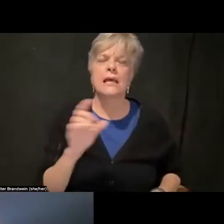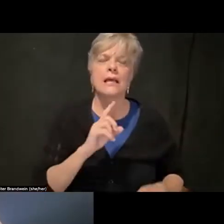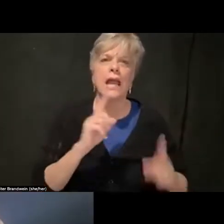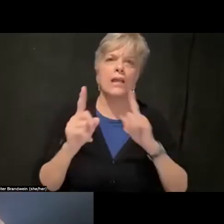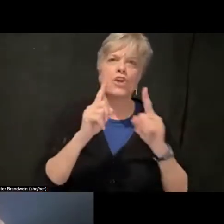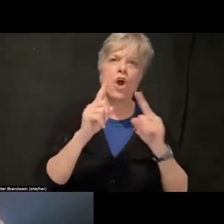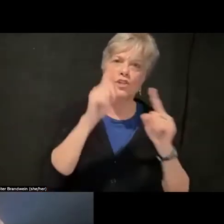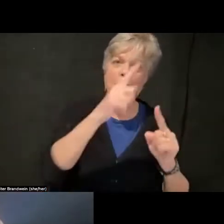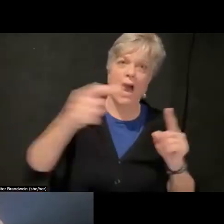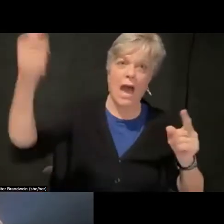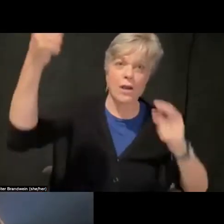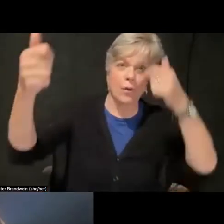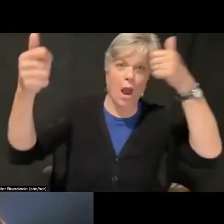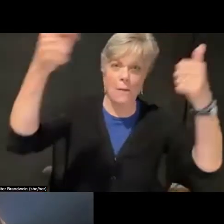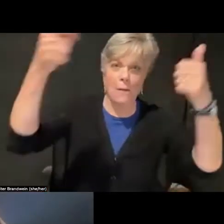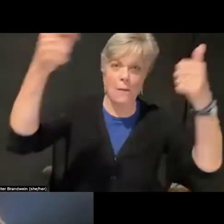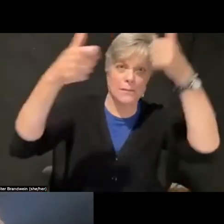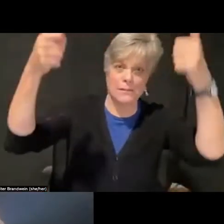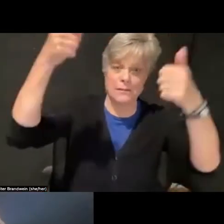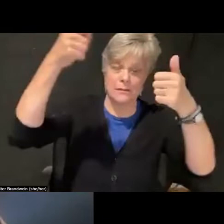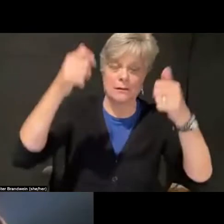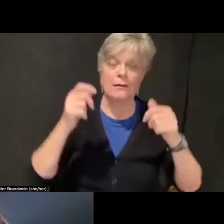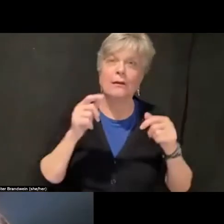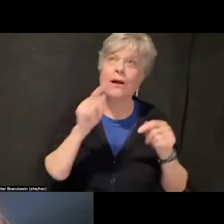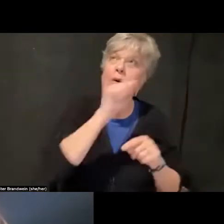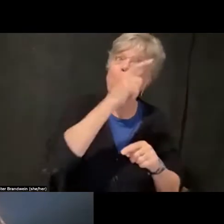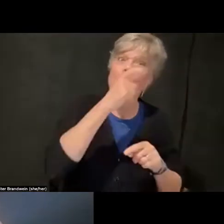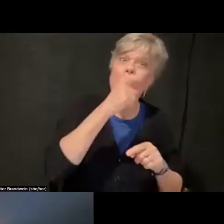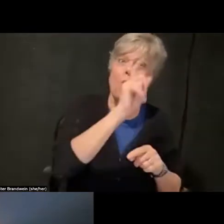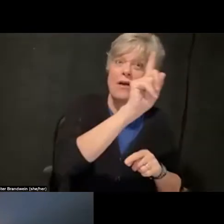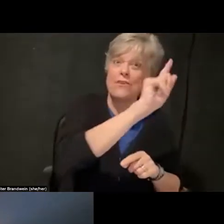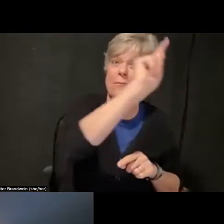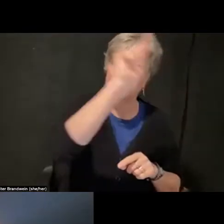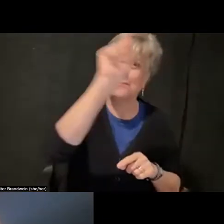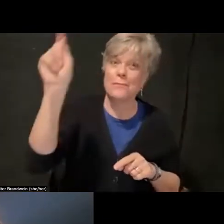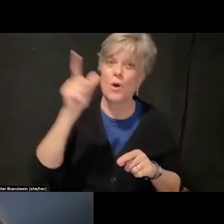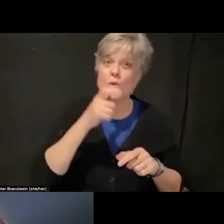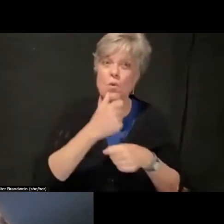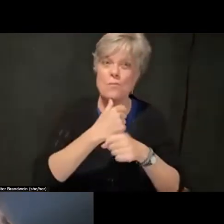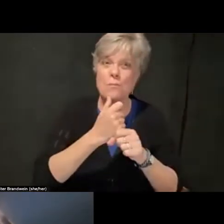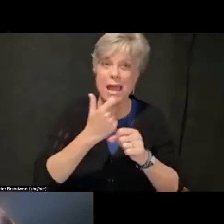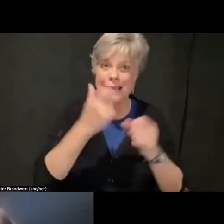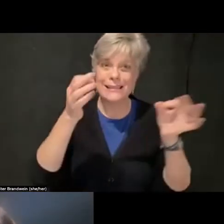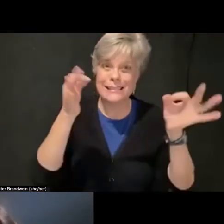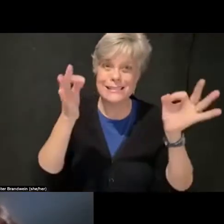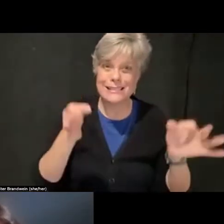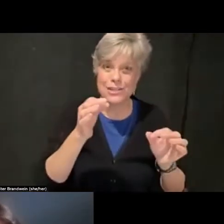whoever the people are who make big decisions about accessibility and the experiences of disabled students.